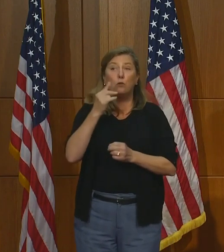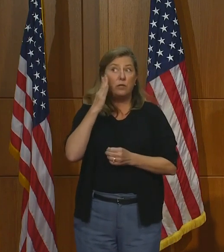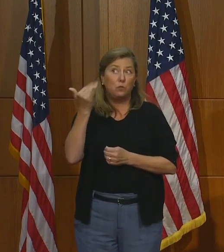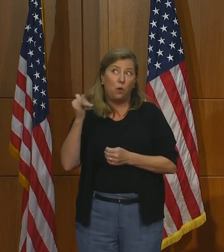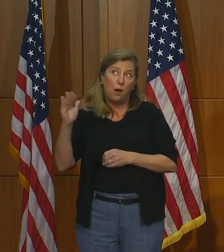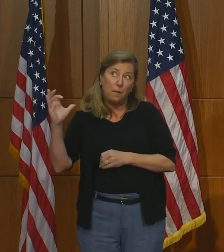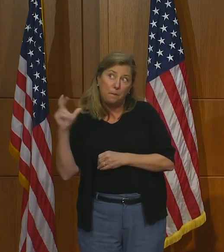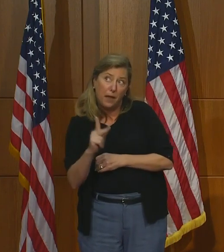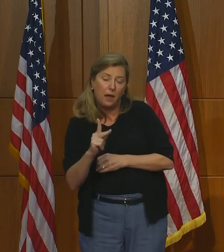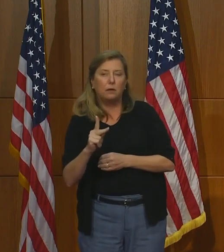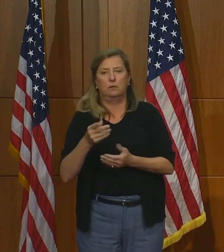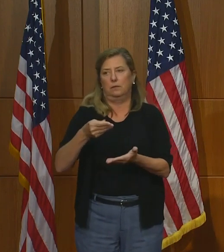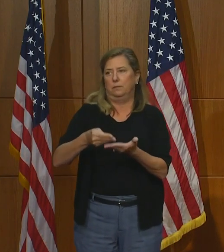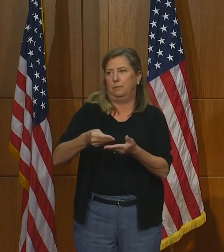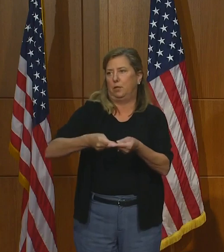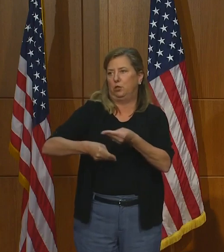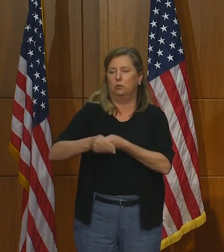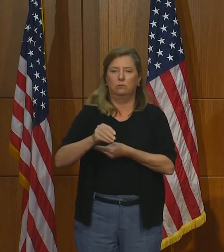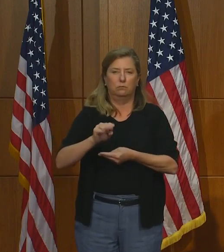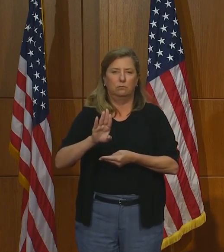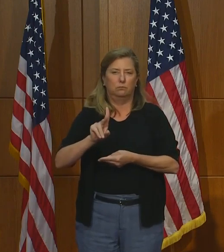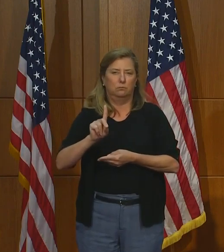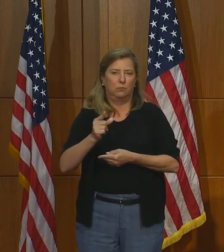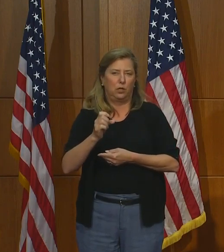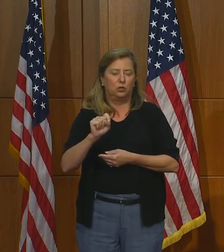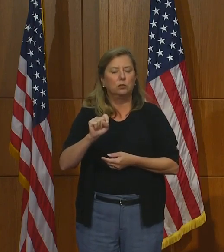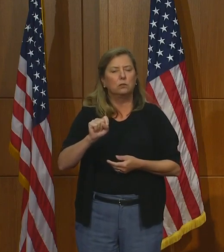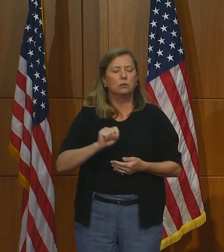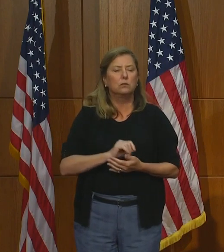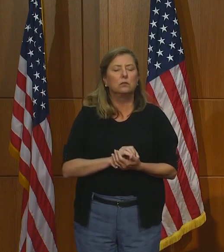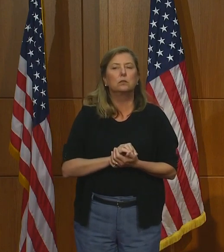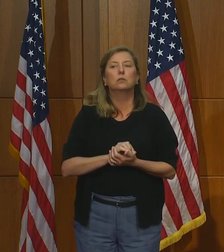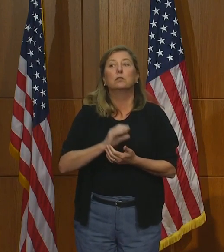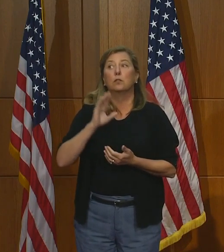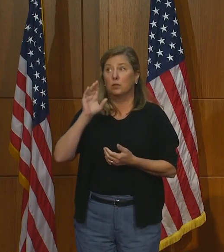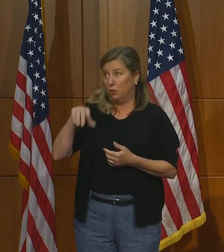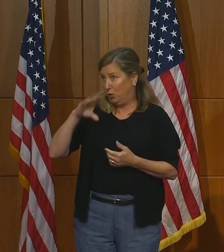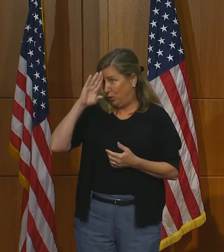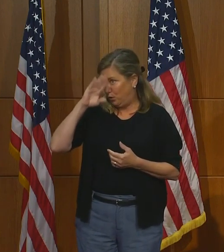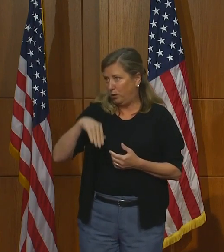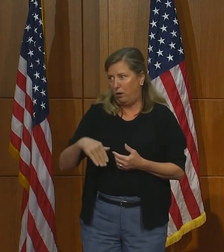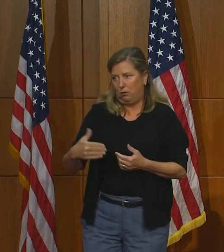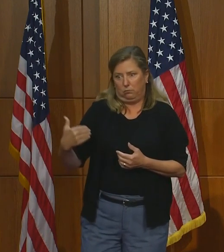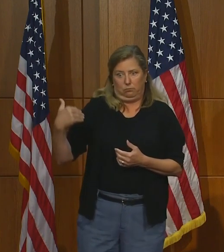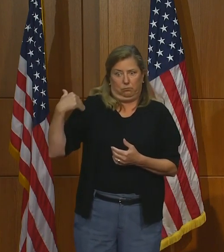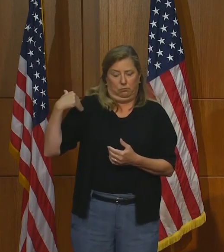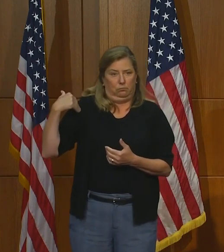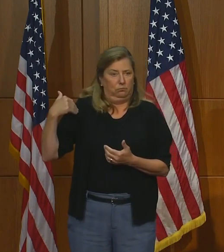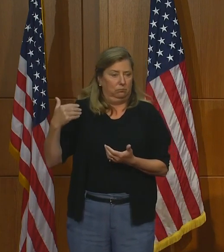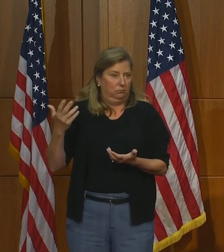REASONS- THE MOST IMPORTANT REASON- IS OUR OUR BUDGET. IN